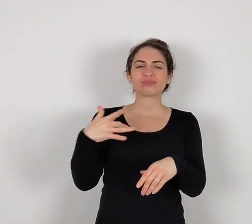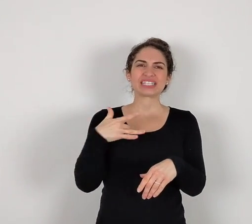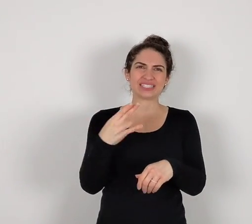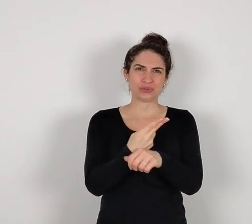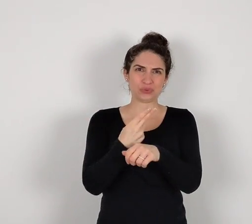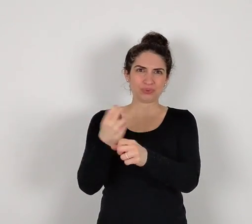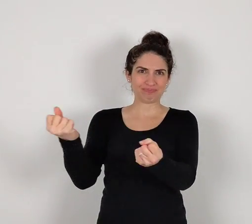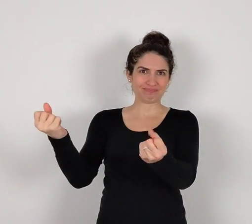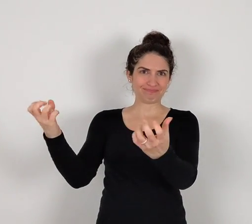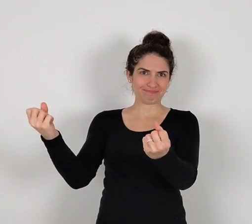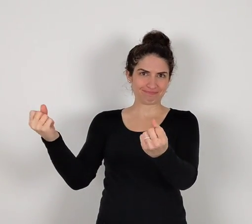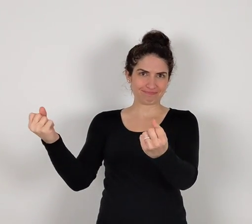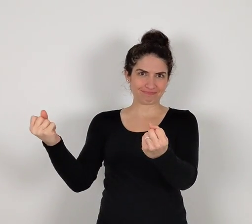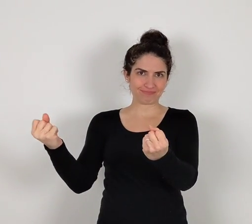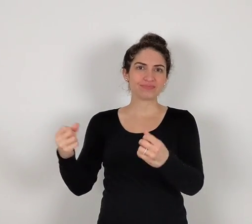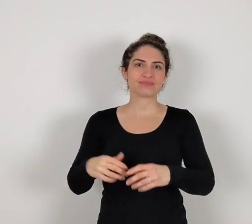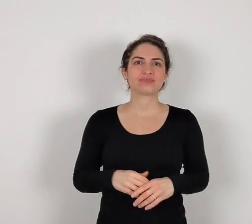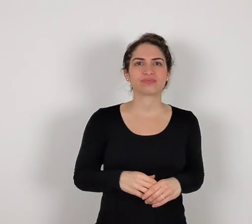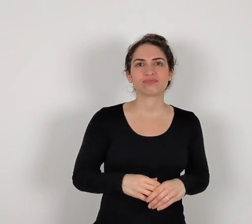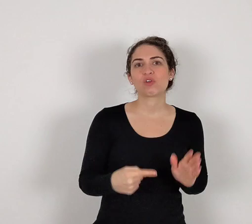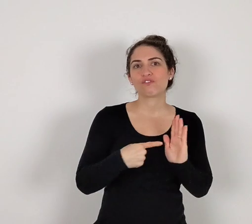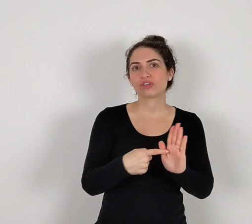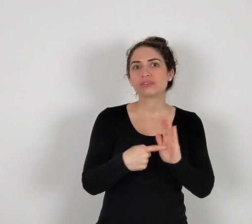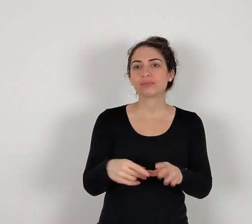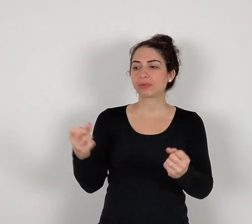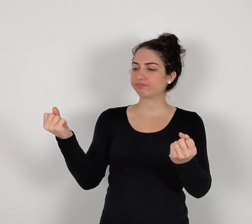that tends to use SIGN like this, for example: